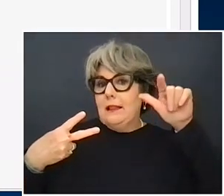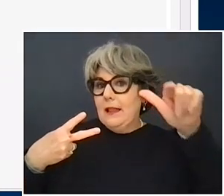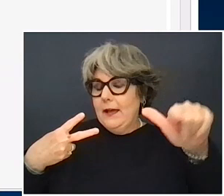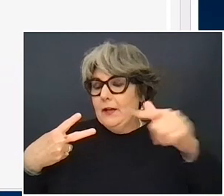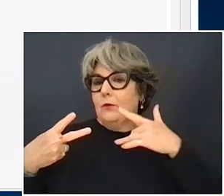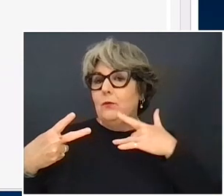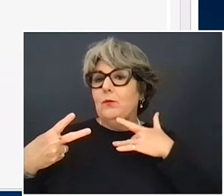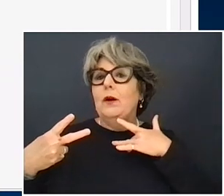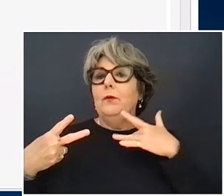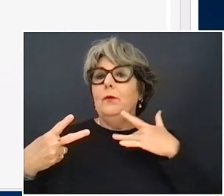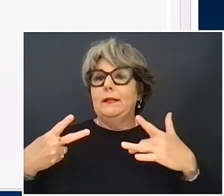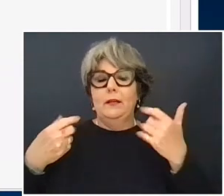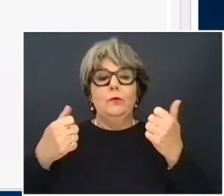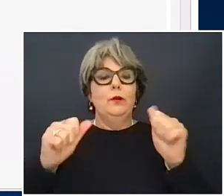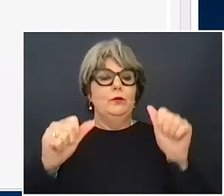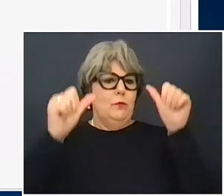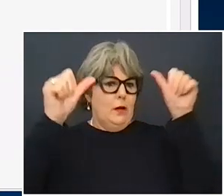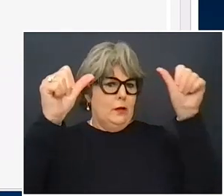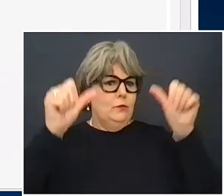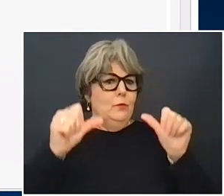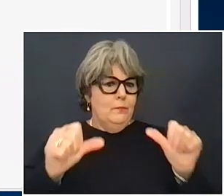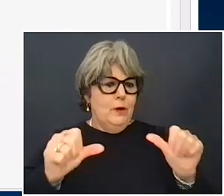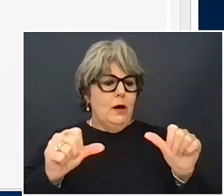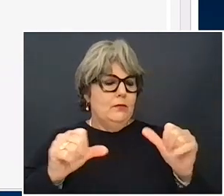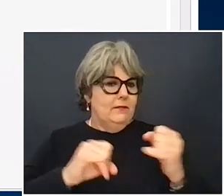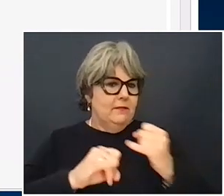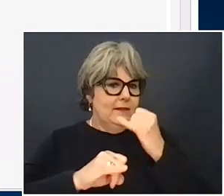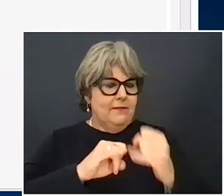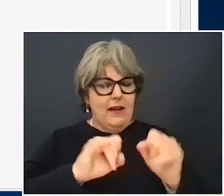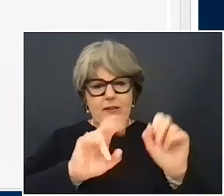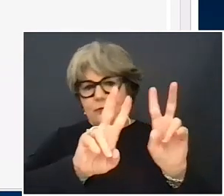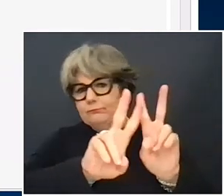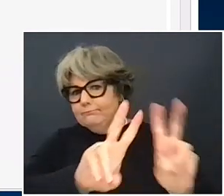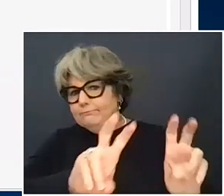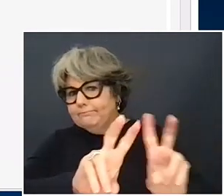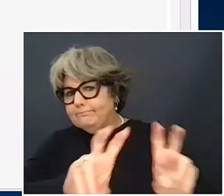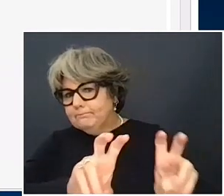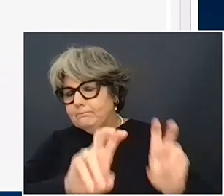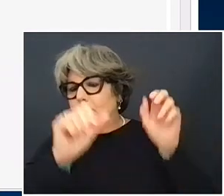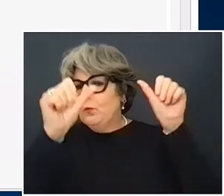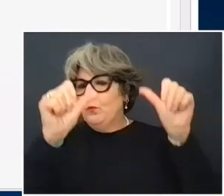try to post the final analysis, which then